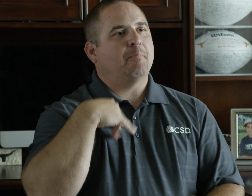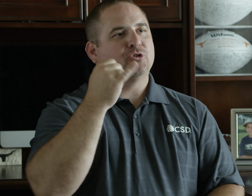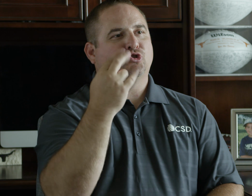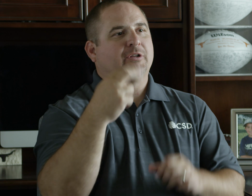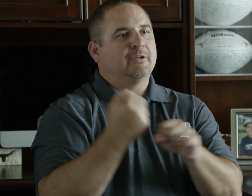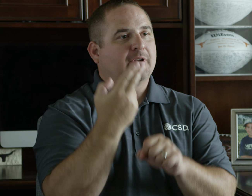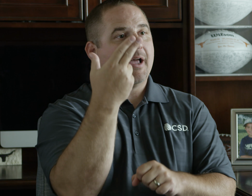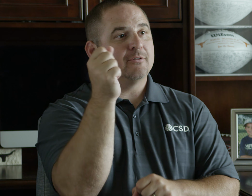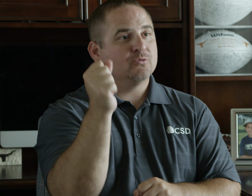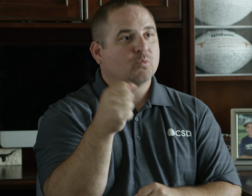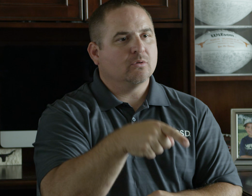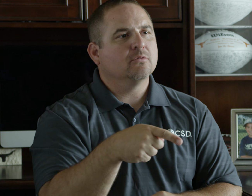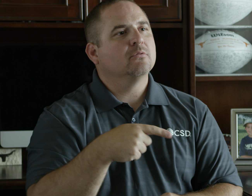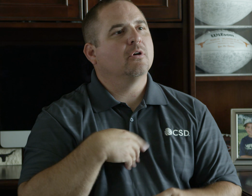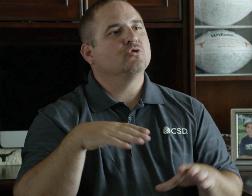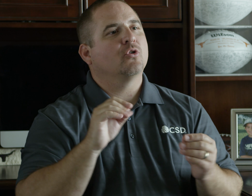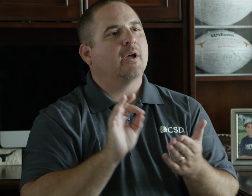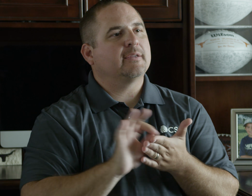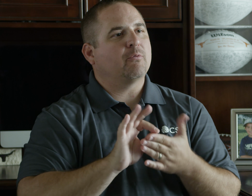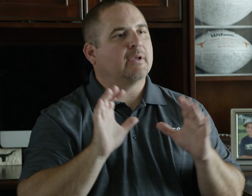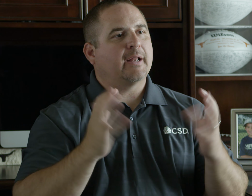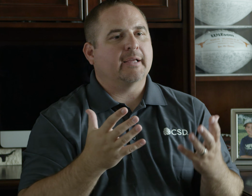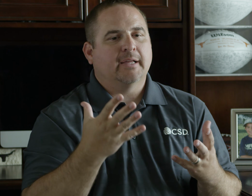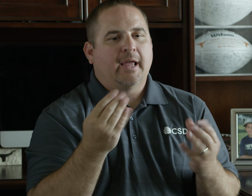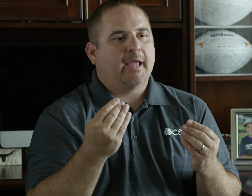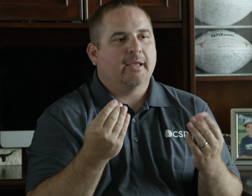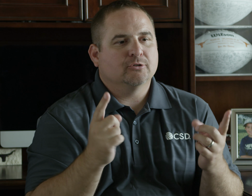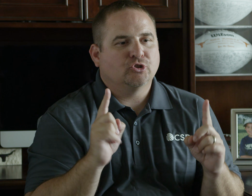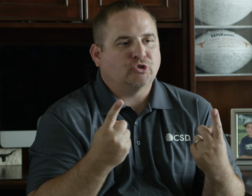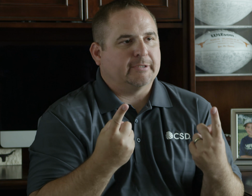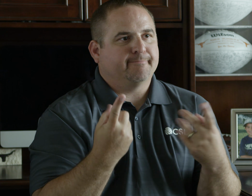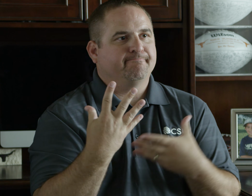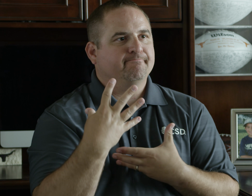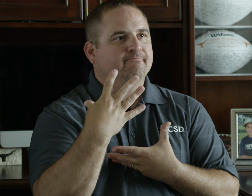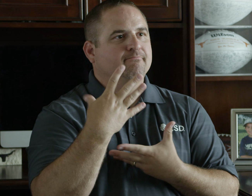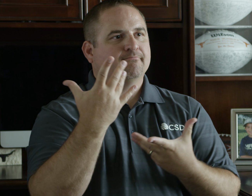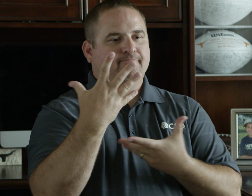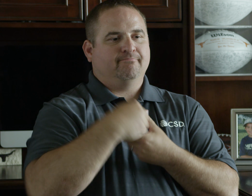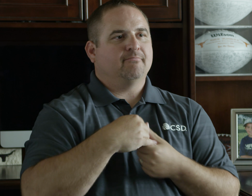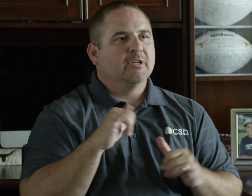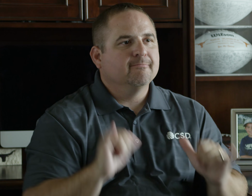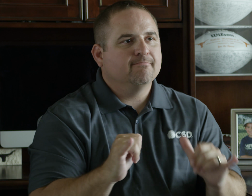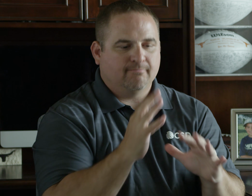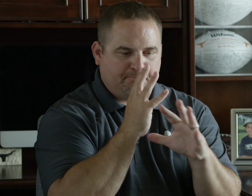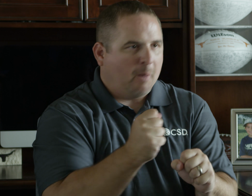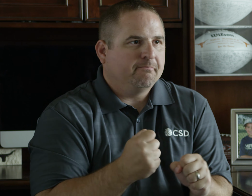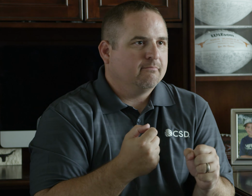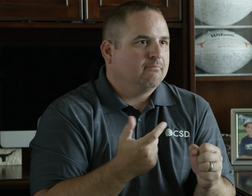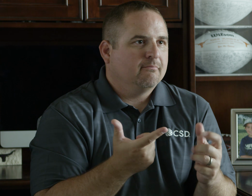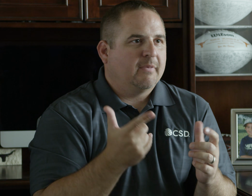My junior year of high school, I took an accounting class, and there I found my passion.